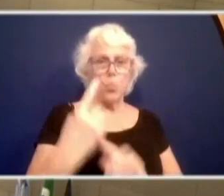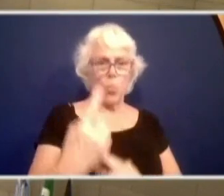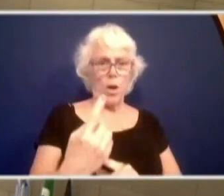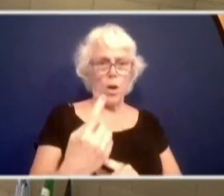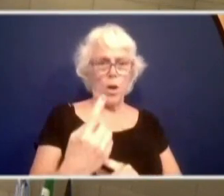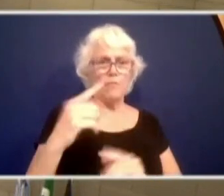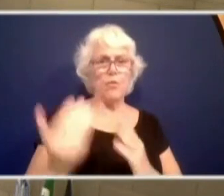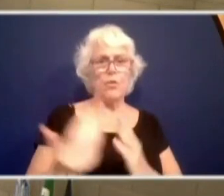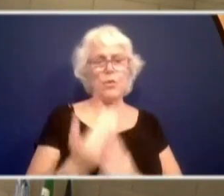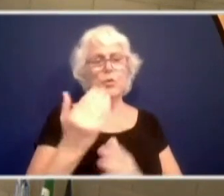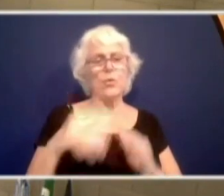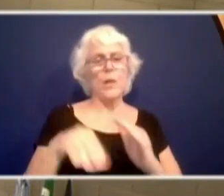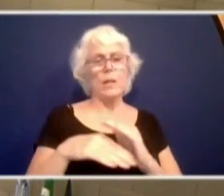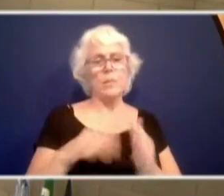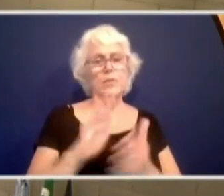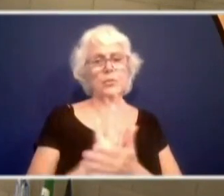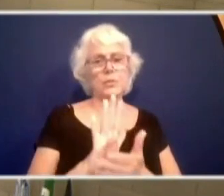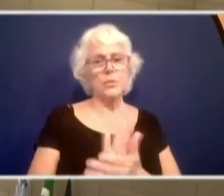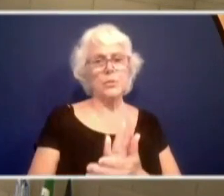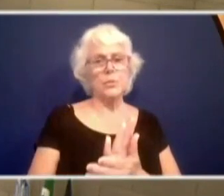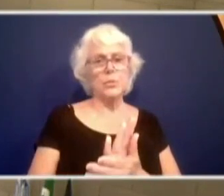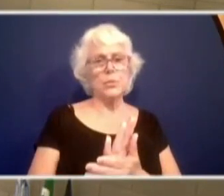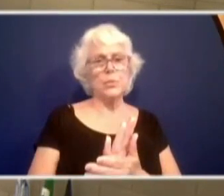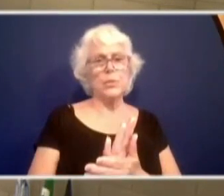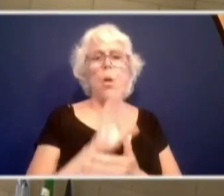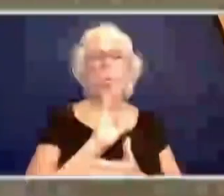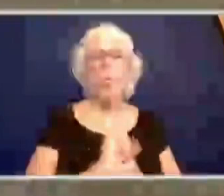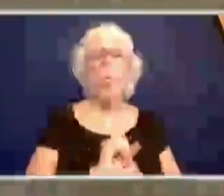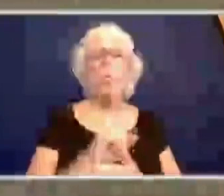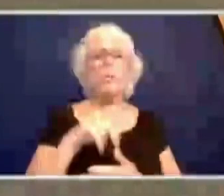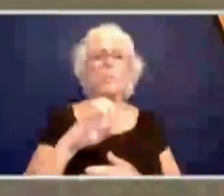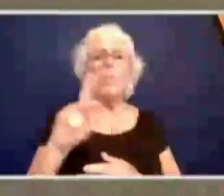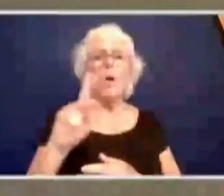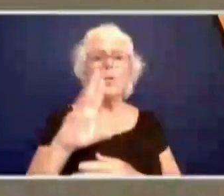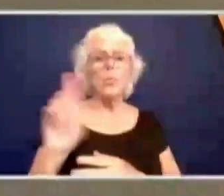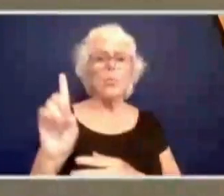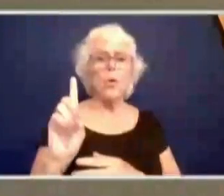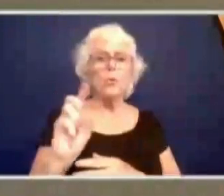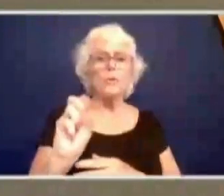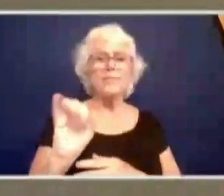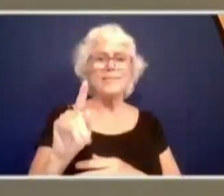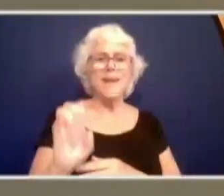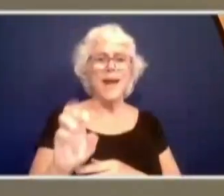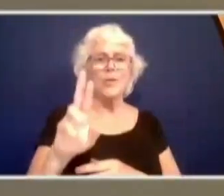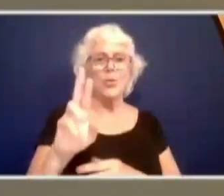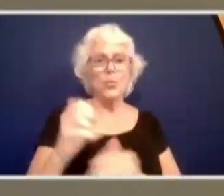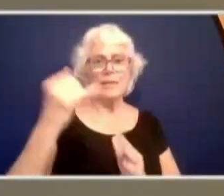on the old Park Road site redistricting project as recommended by the superintendent.